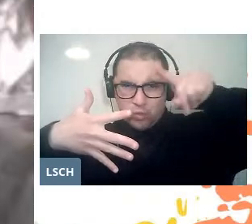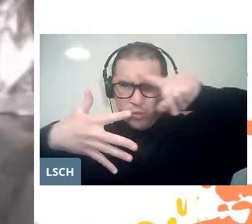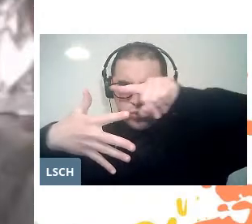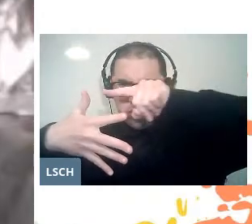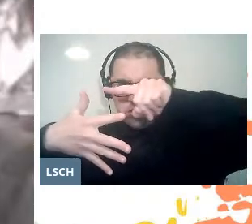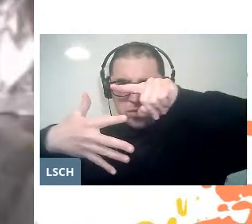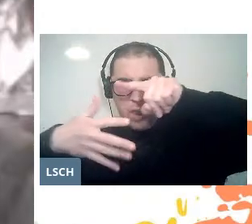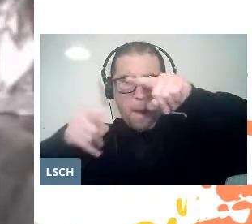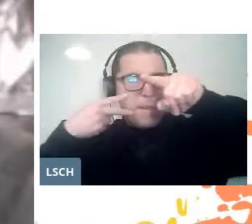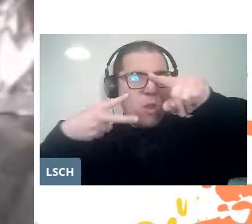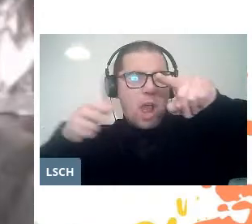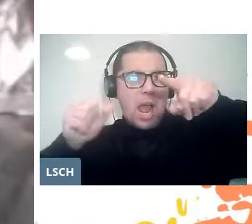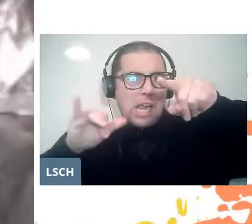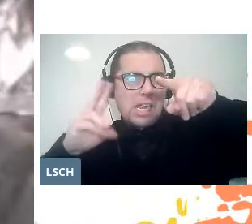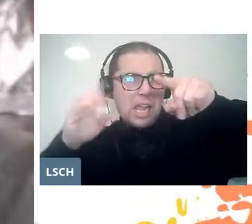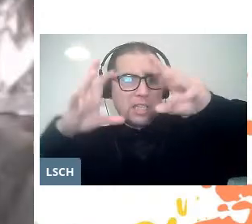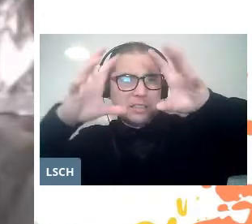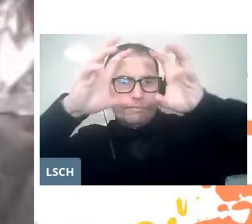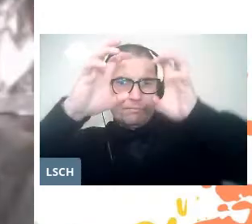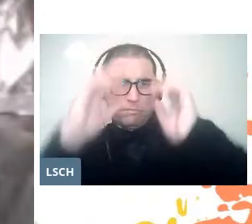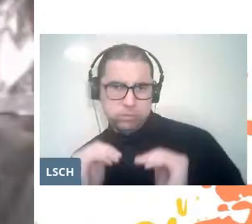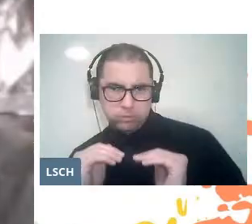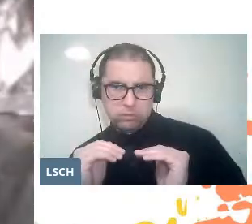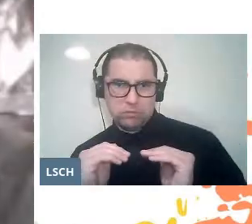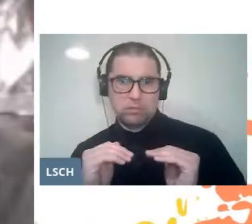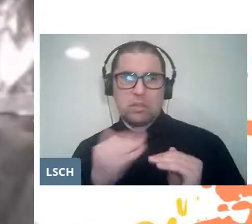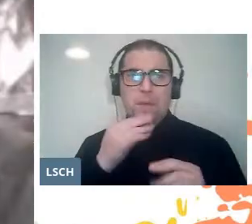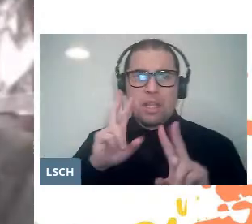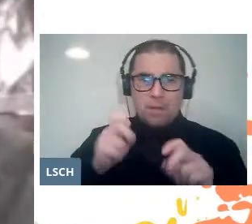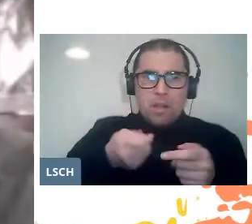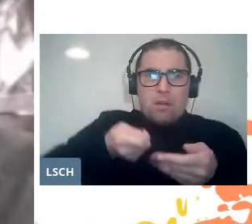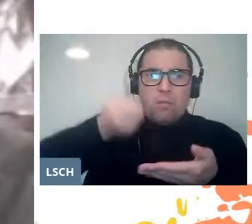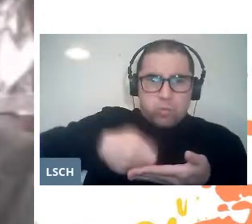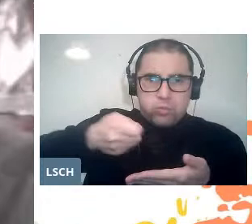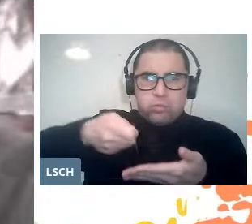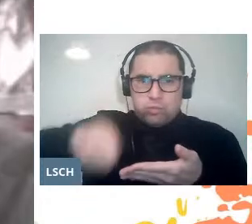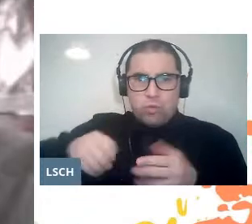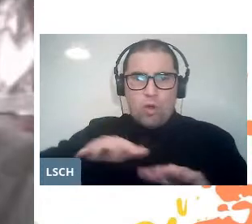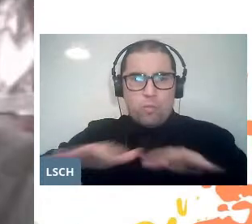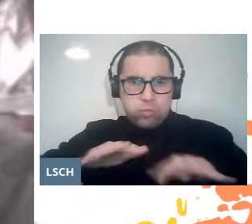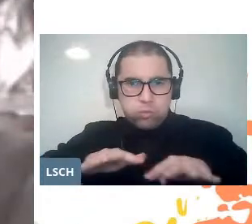Exacerbated insistence on rhythmic motifs, rapid movements sometimes begin